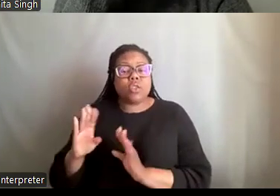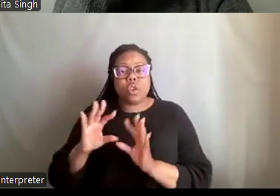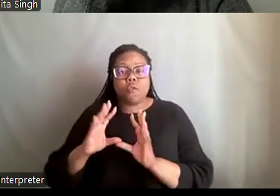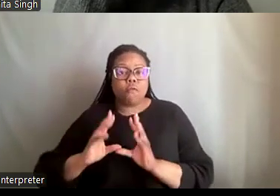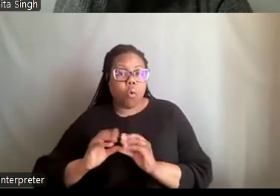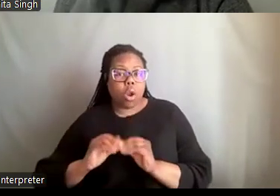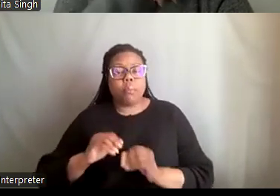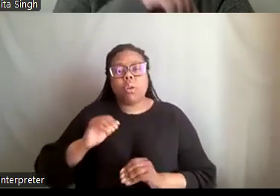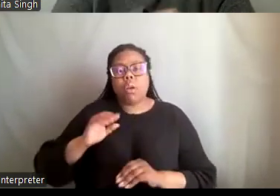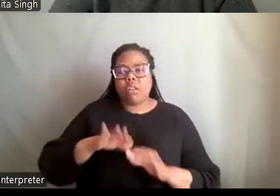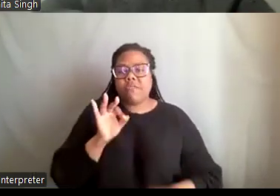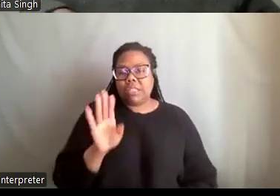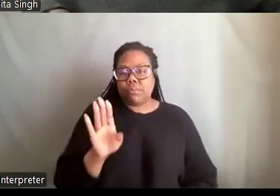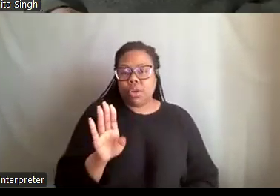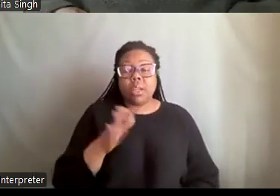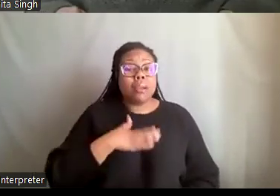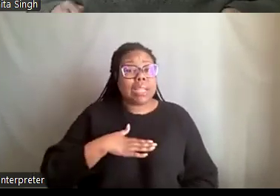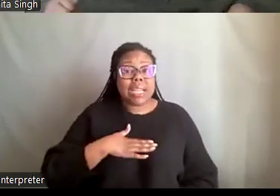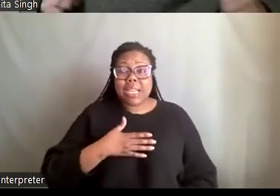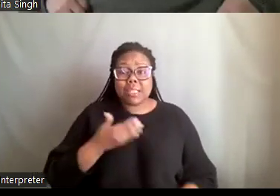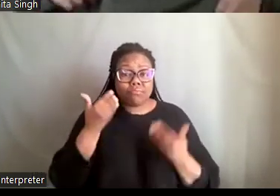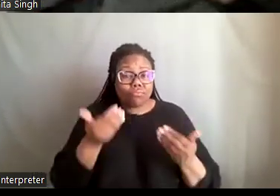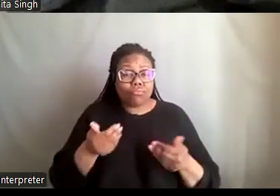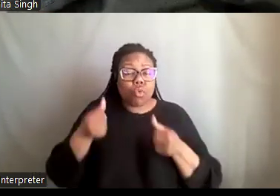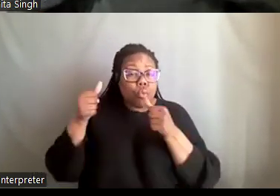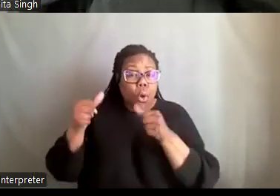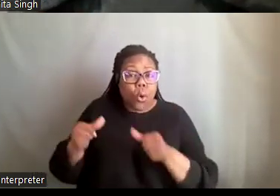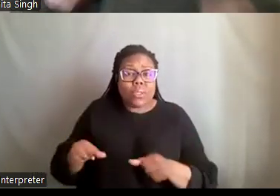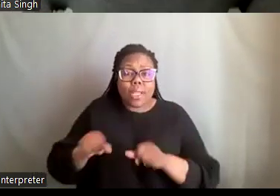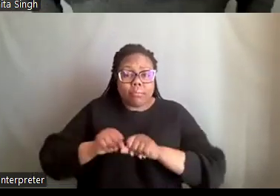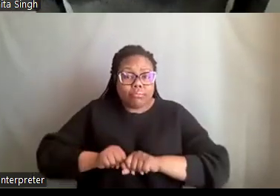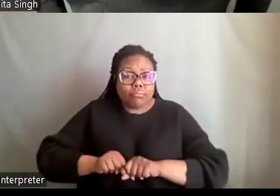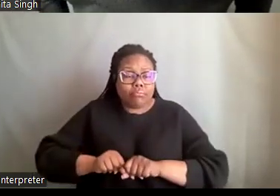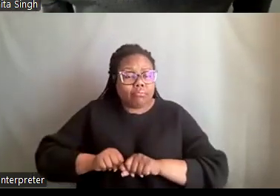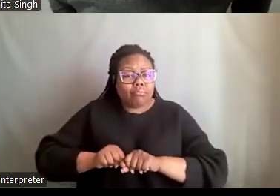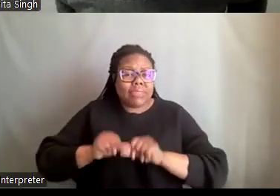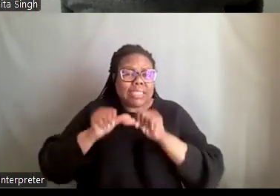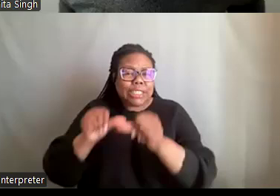again. You can also follow Disability Organizers Forum on Facebook. And please feel free to post there and kind of